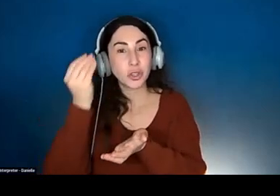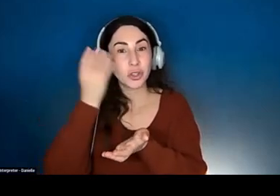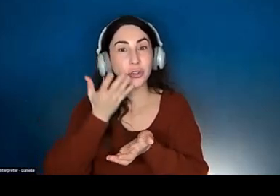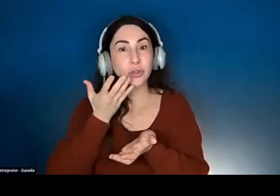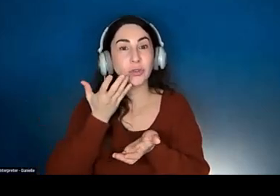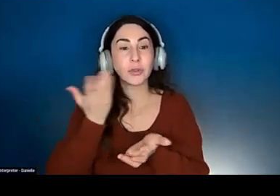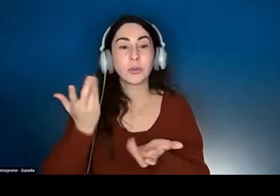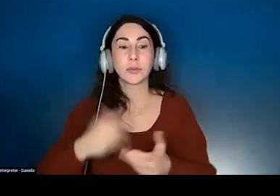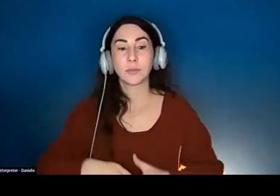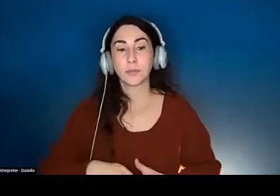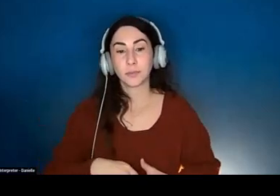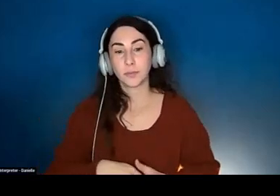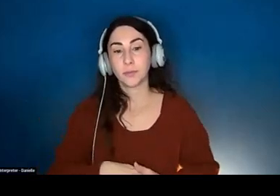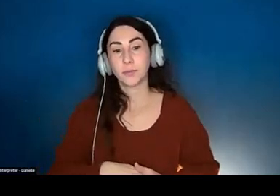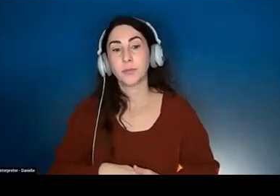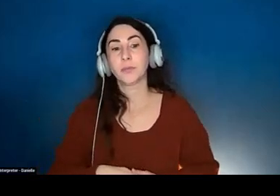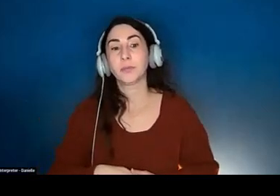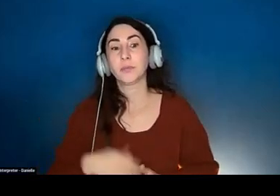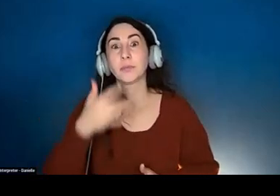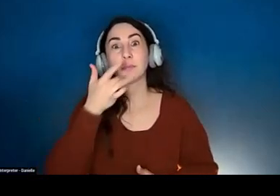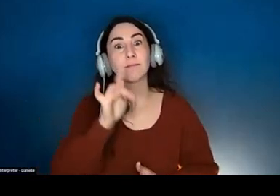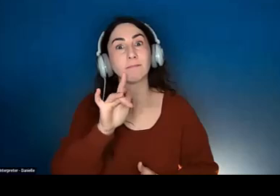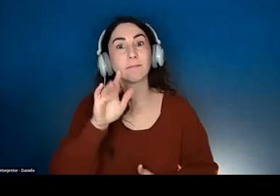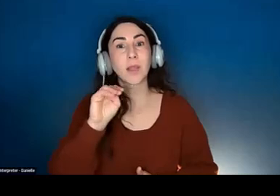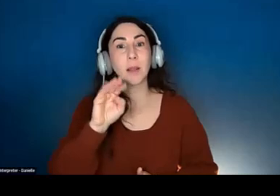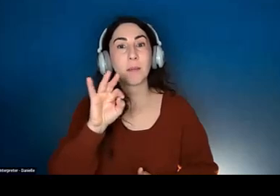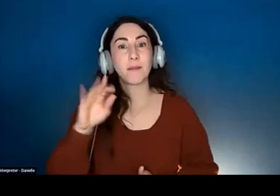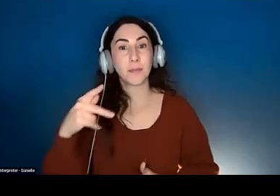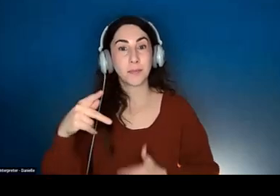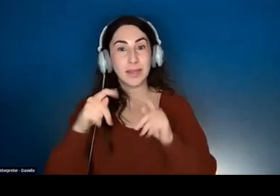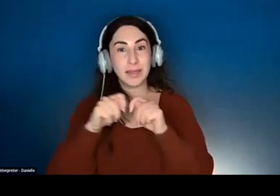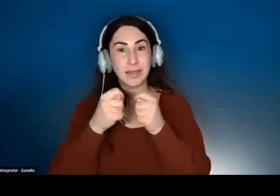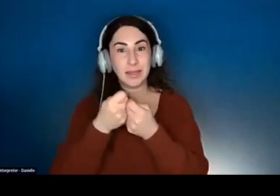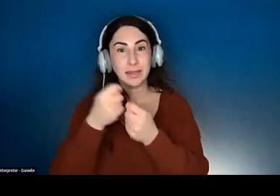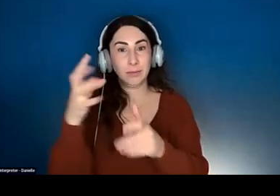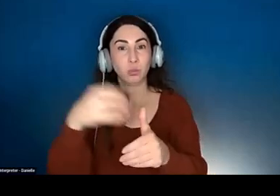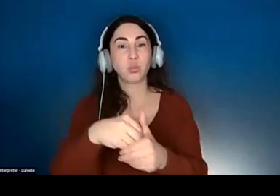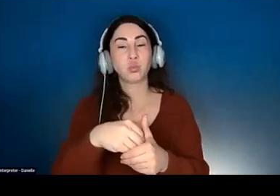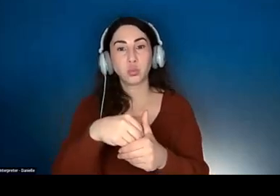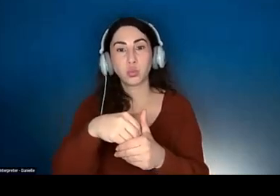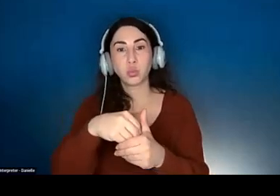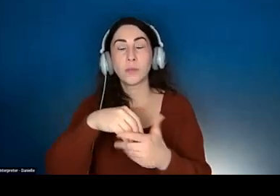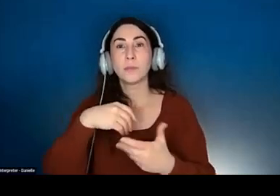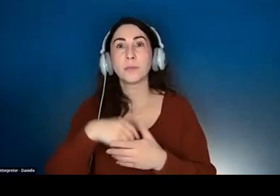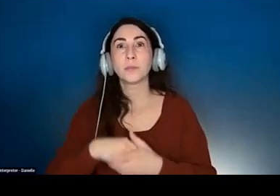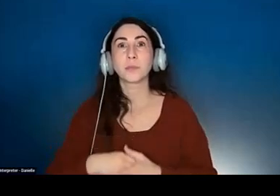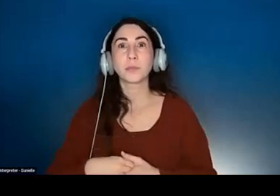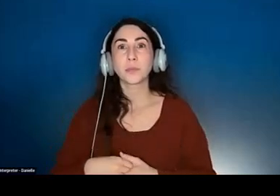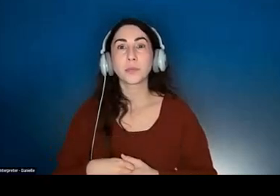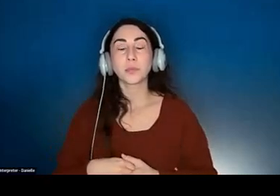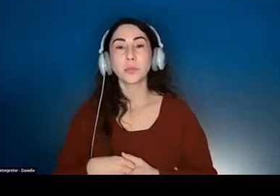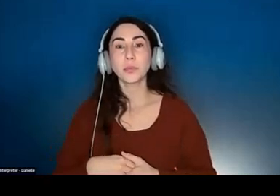the MFP team got involved, and they were able to pay